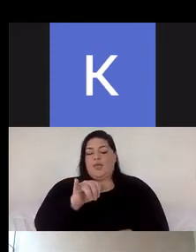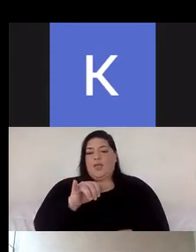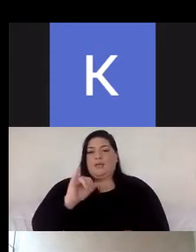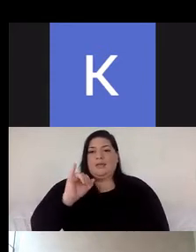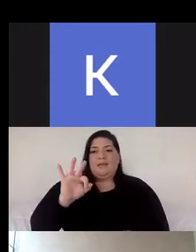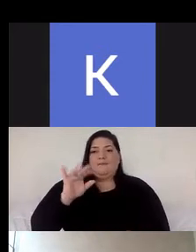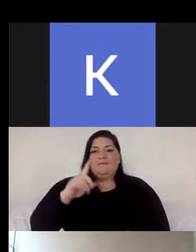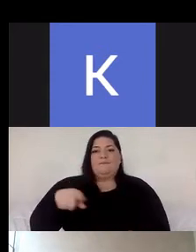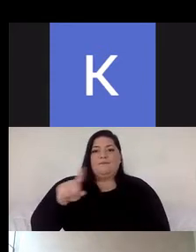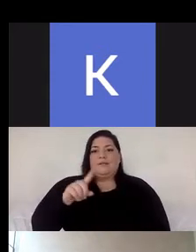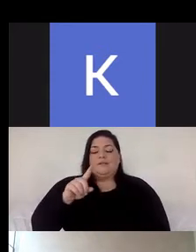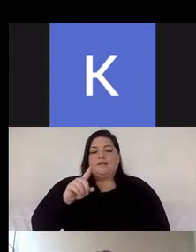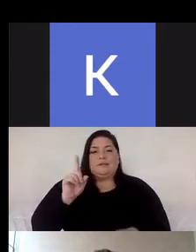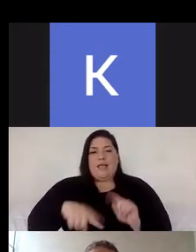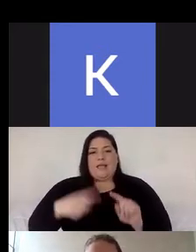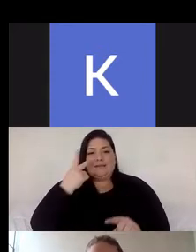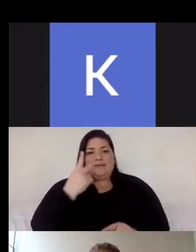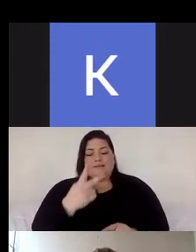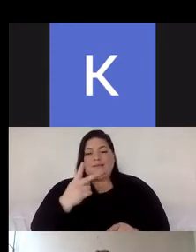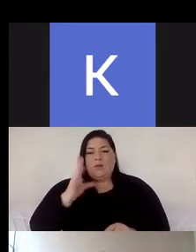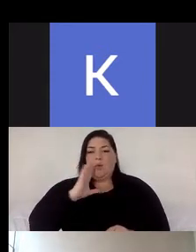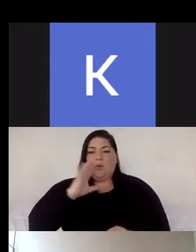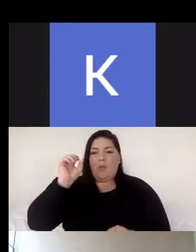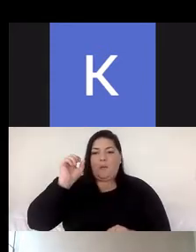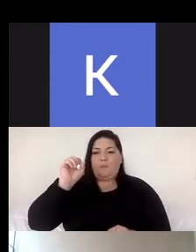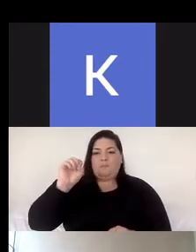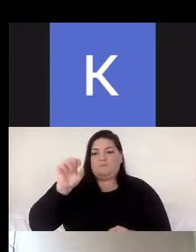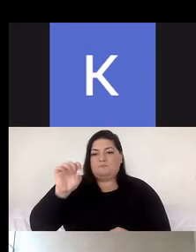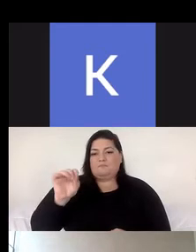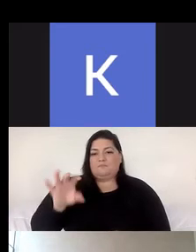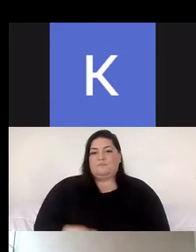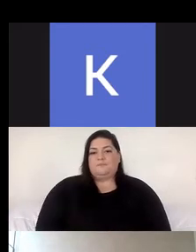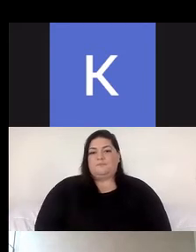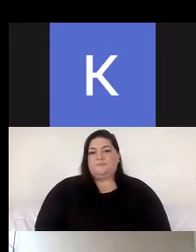is not able to see the chat pod and the comments coming in.